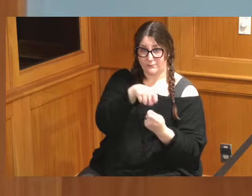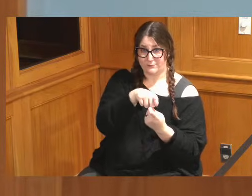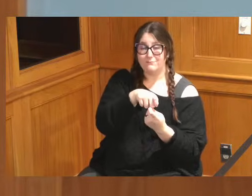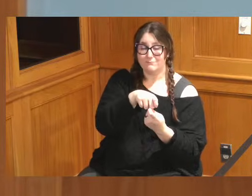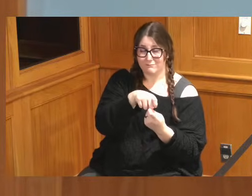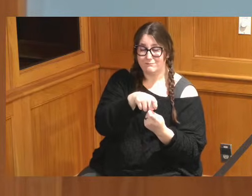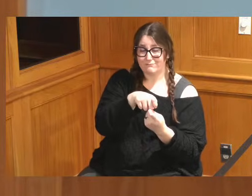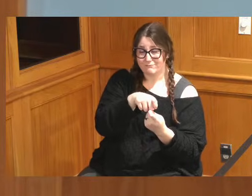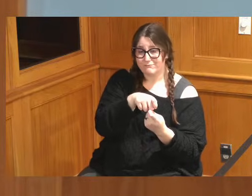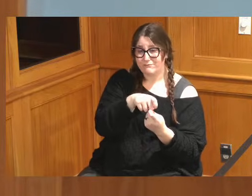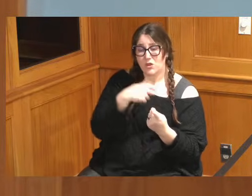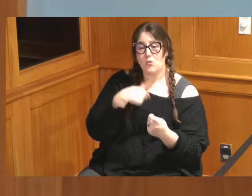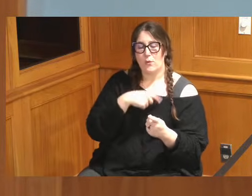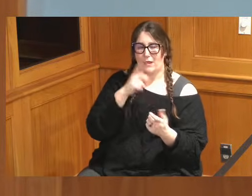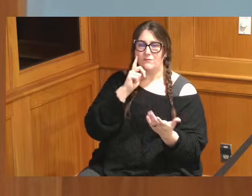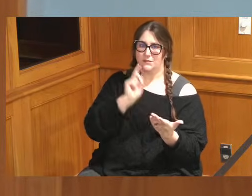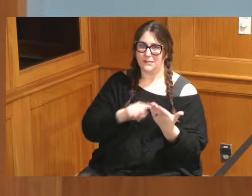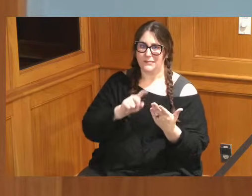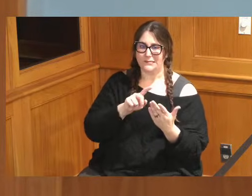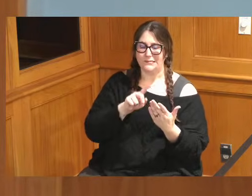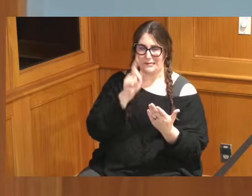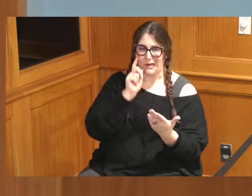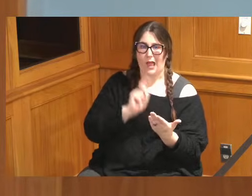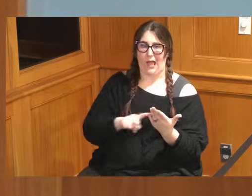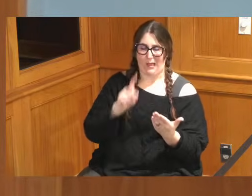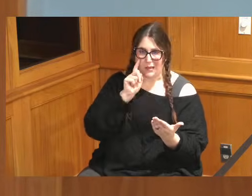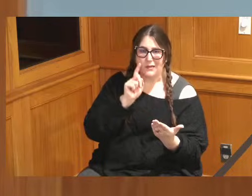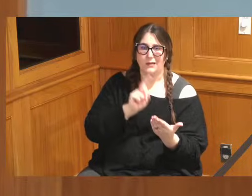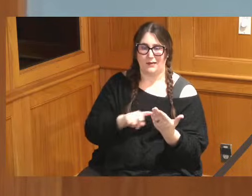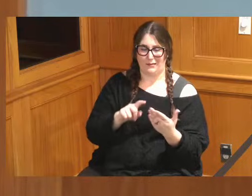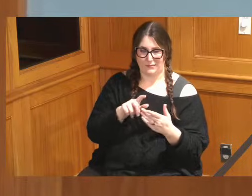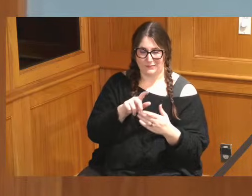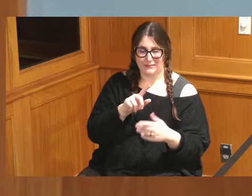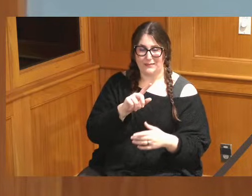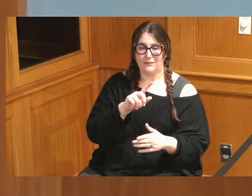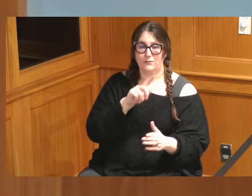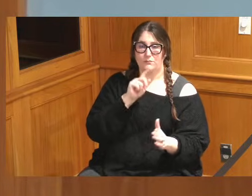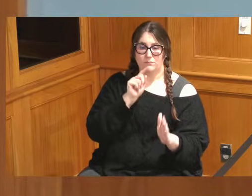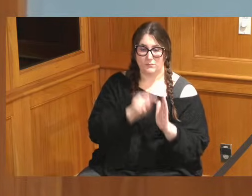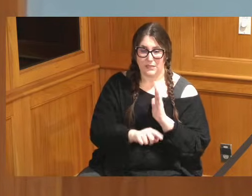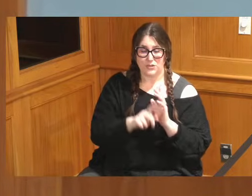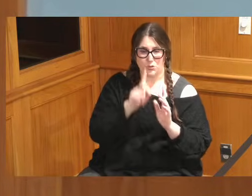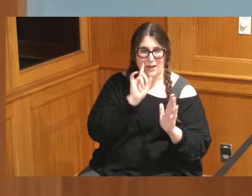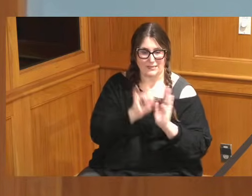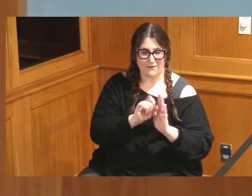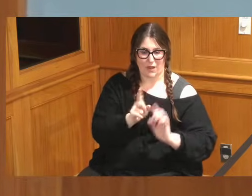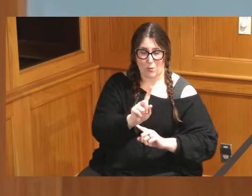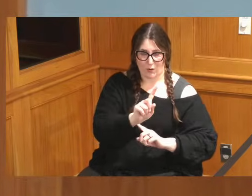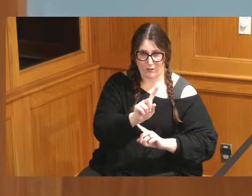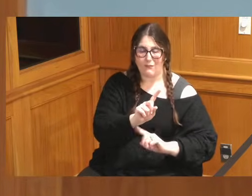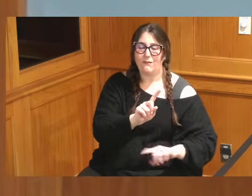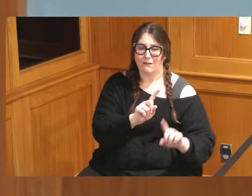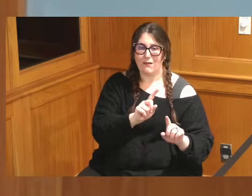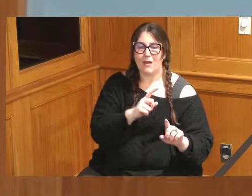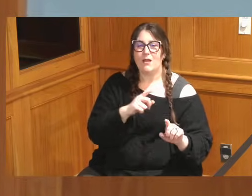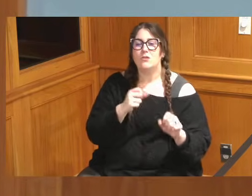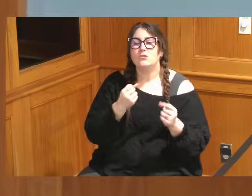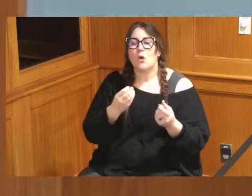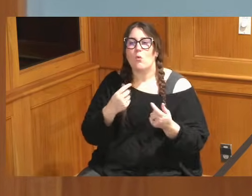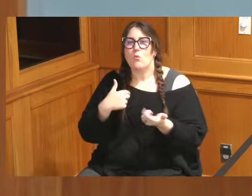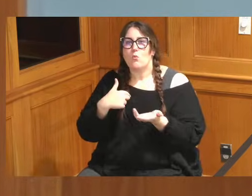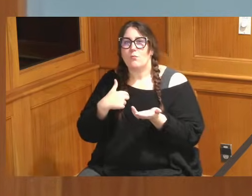done intensive studies of our entire service area to identify these and we can so we we're not even